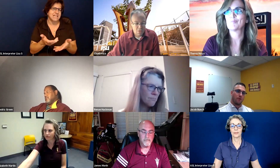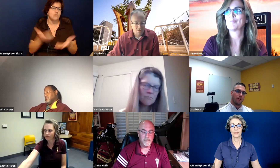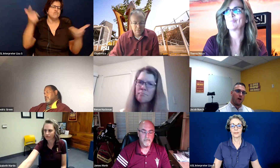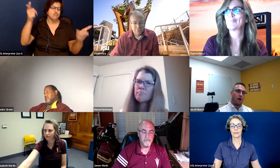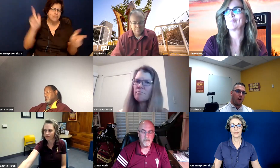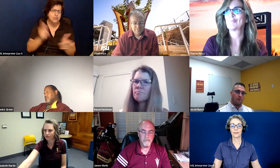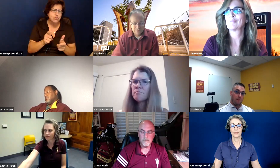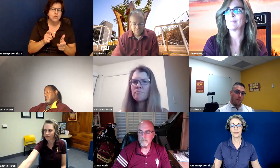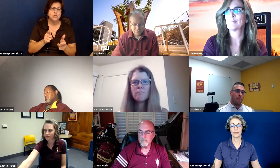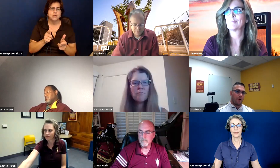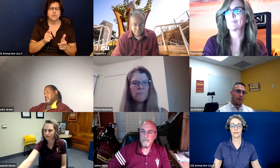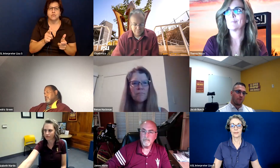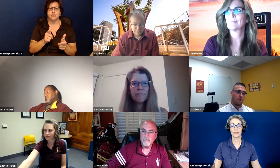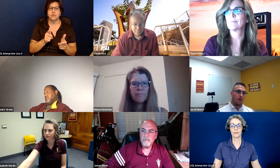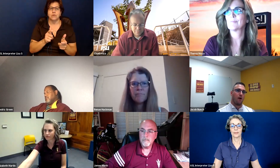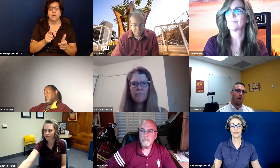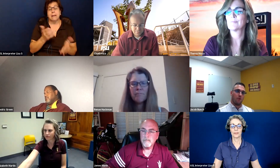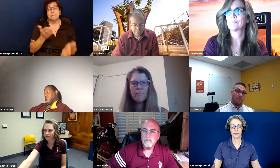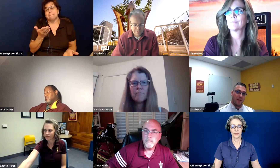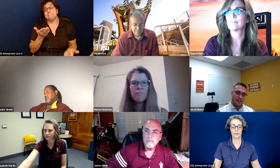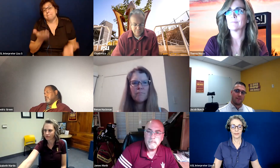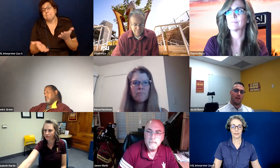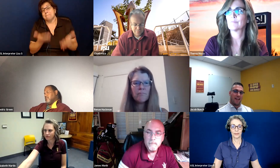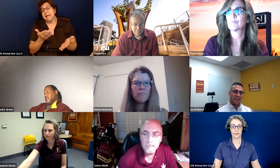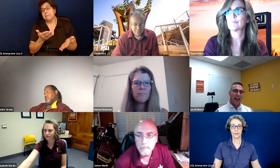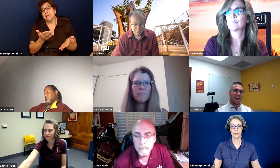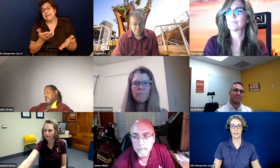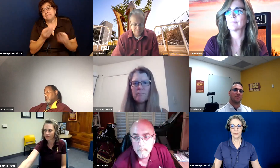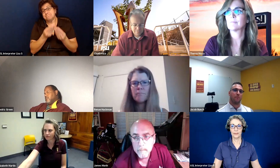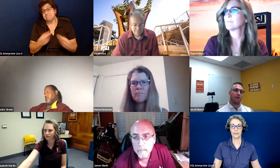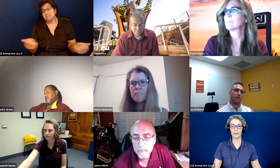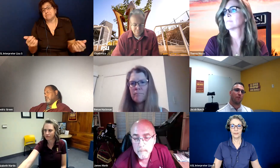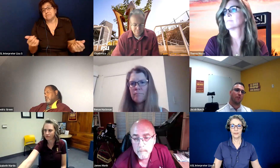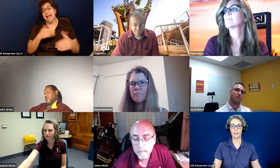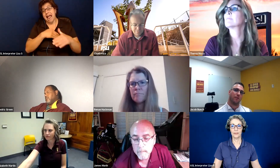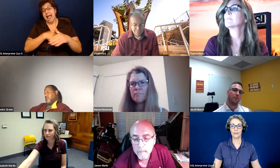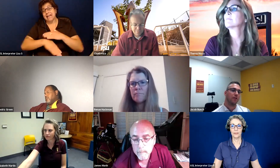or perhaps all the way mitigate an access barrier for a student.